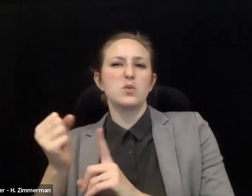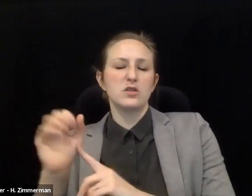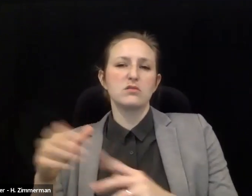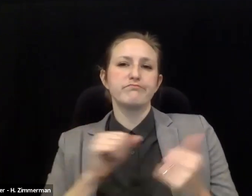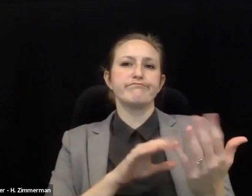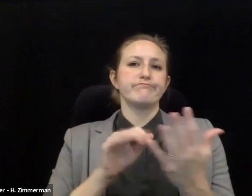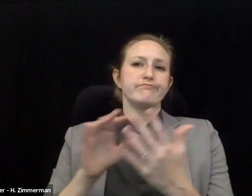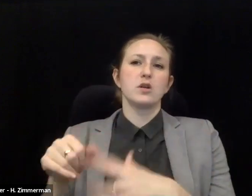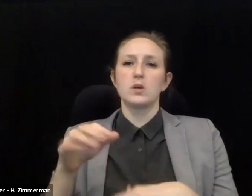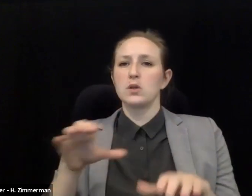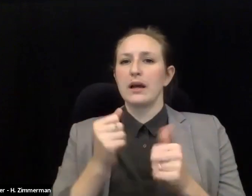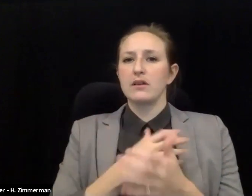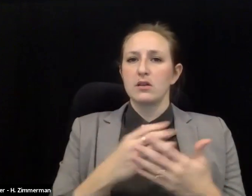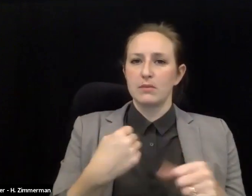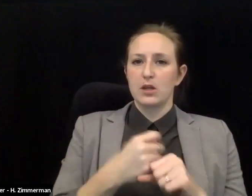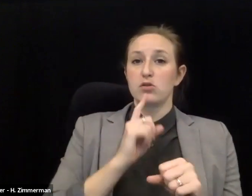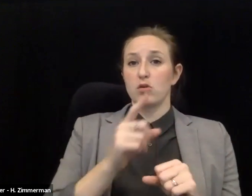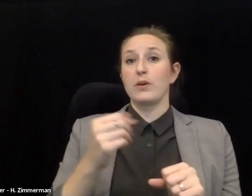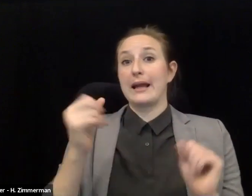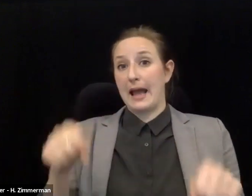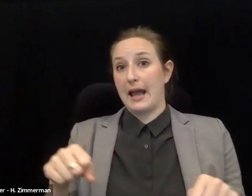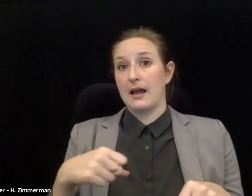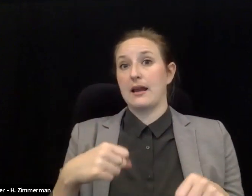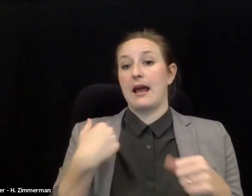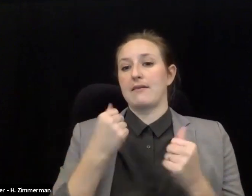to ensure accessibility. So it's a really interesting idea, though. And